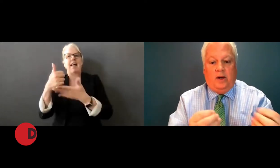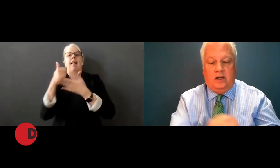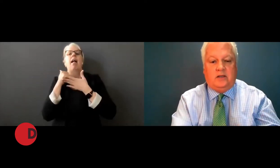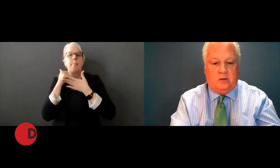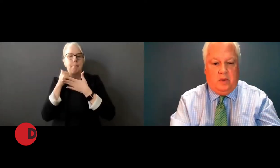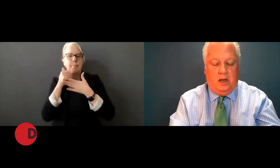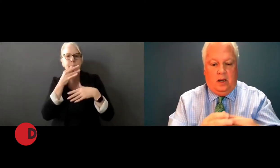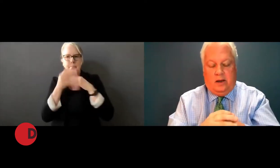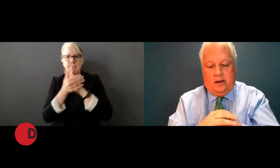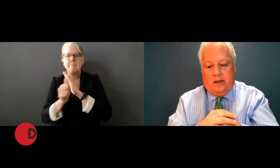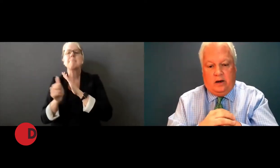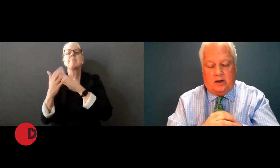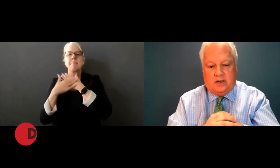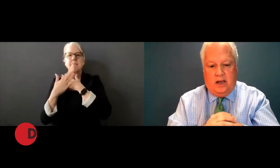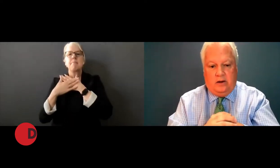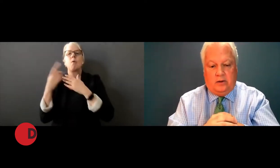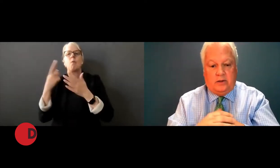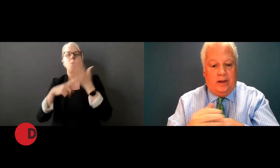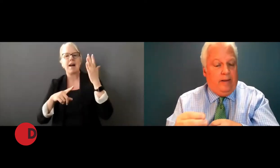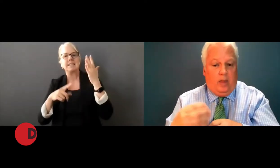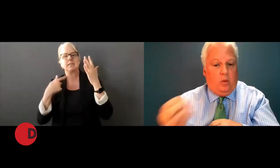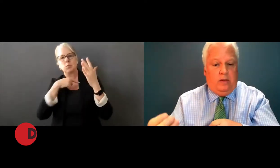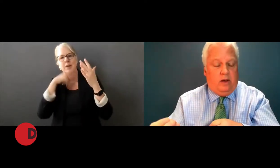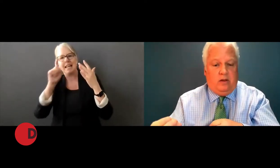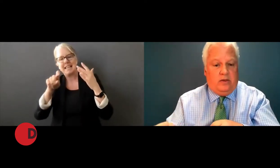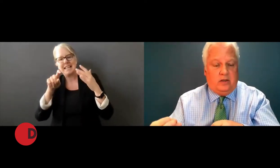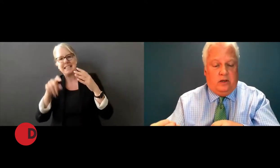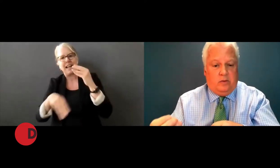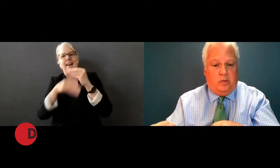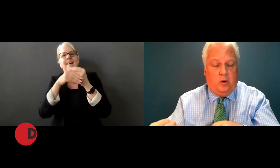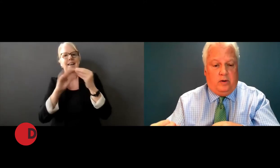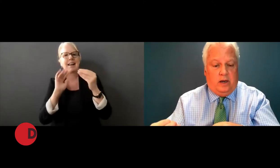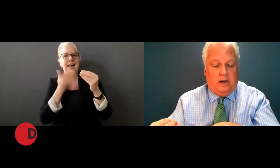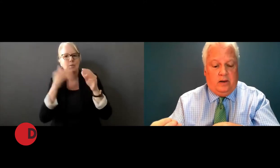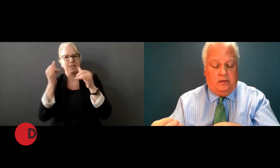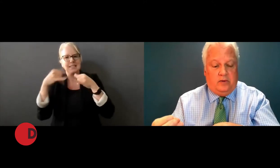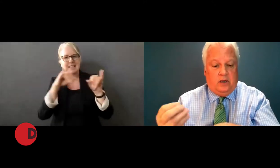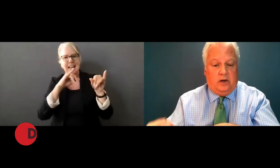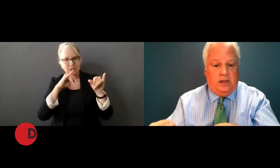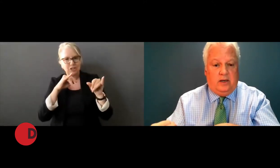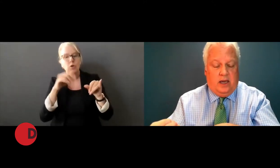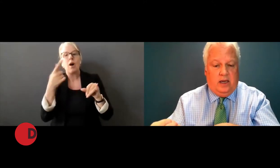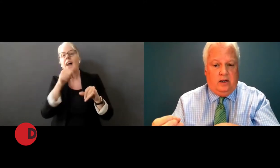to help us with their expertise and advise on what we need to add to our standards.